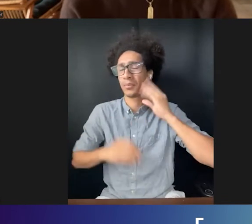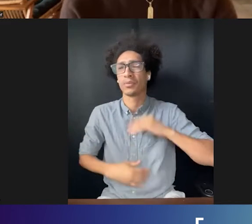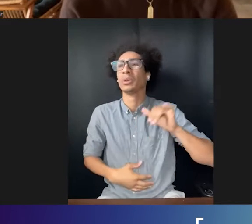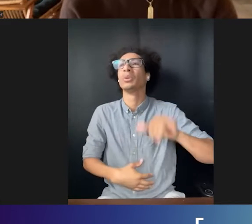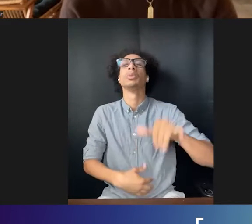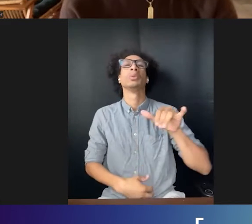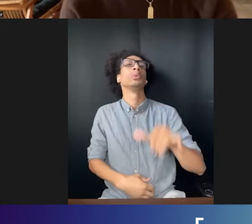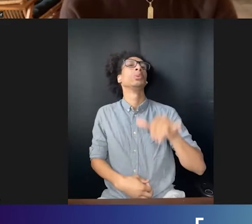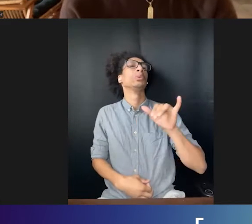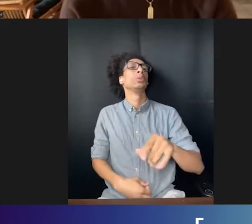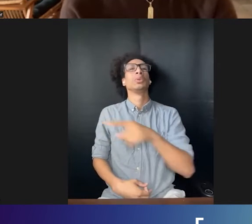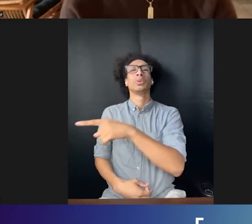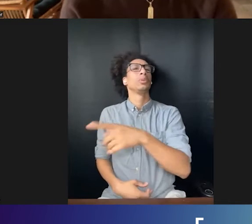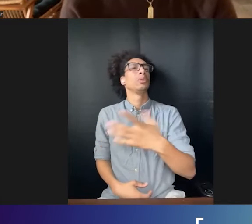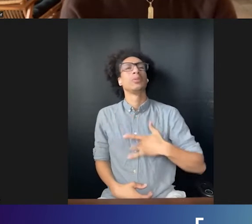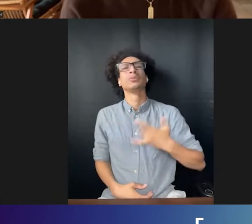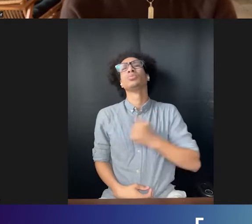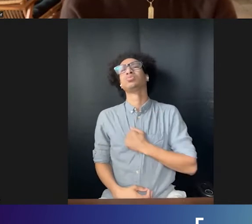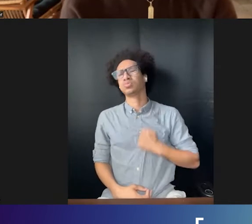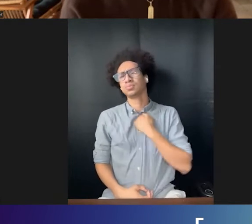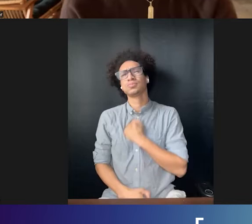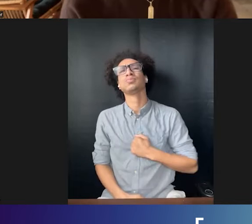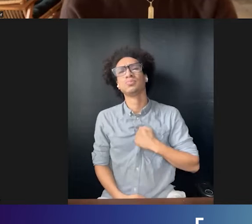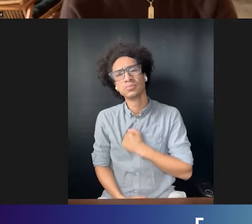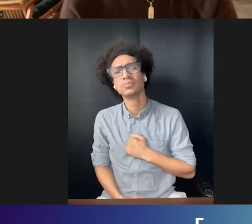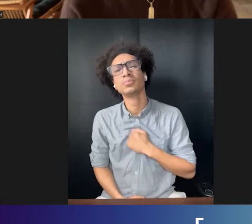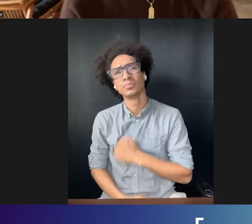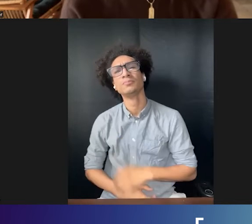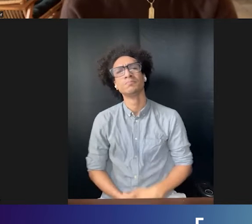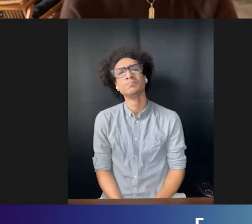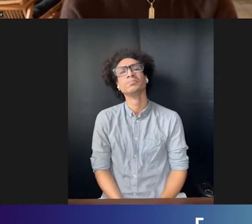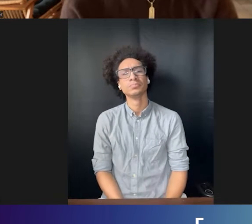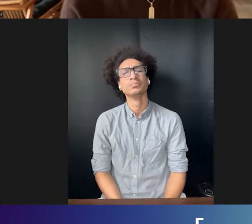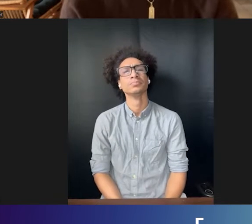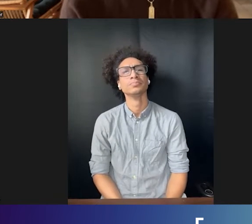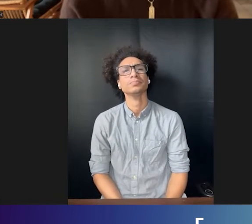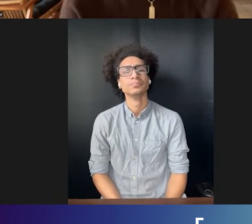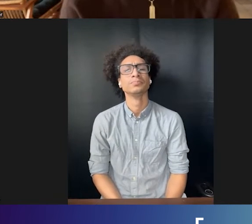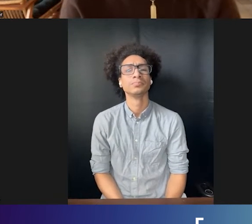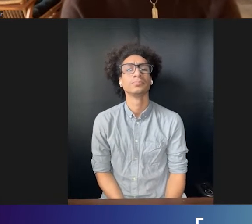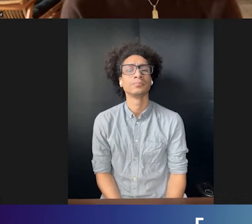And it's, you know, great with very mixed reviews. Yeah.